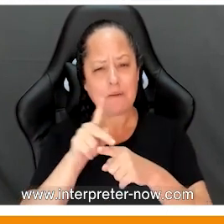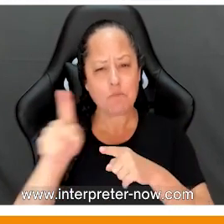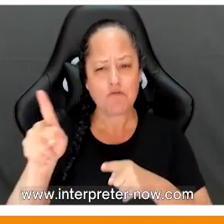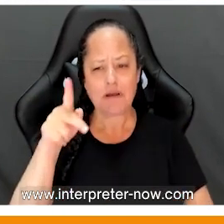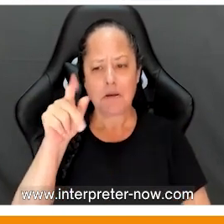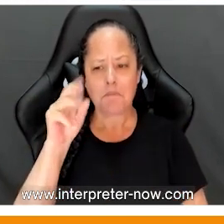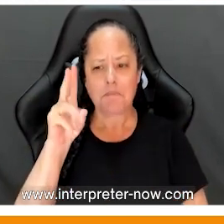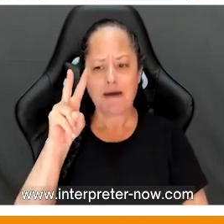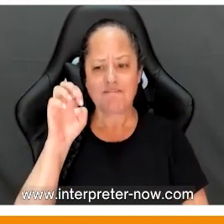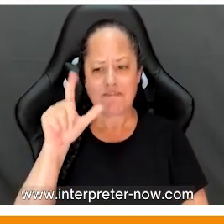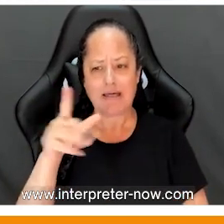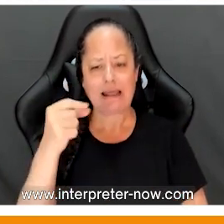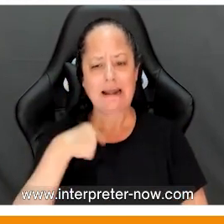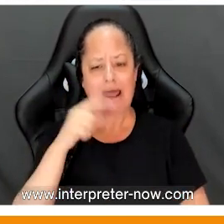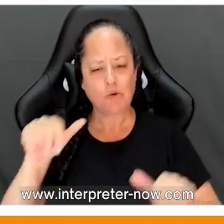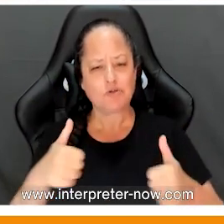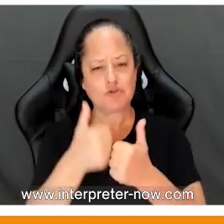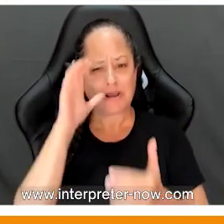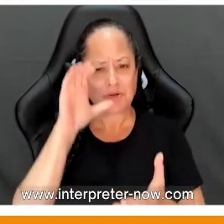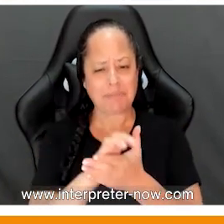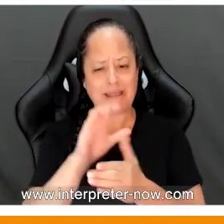Pabel and I will challenge your beliefs about professionalism.